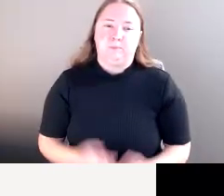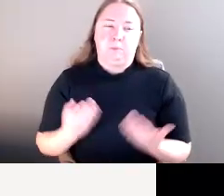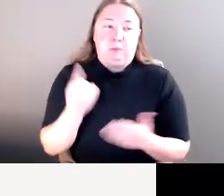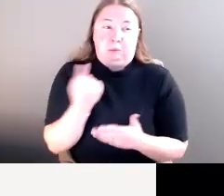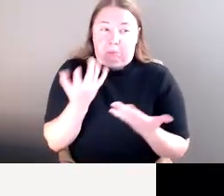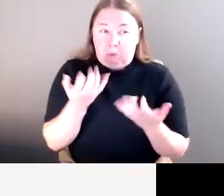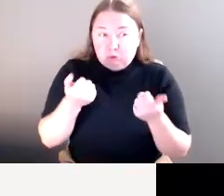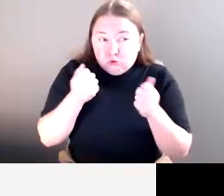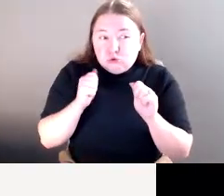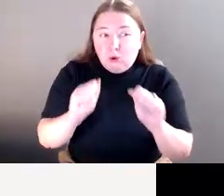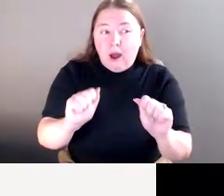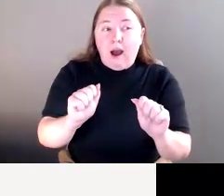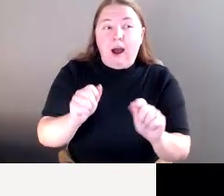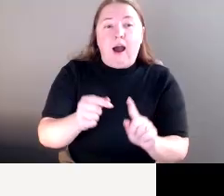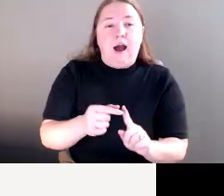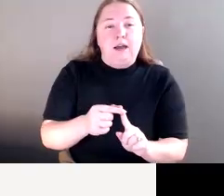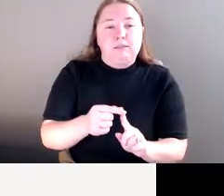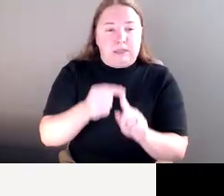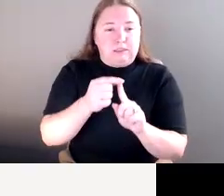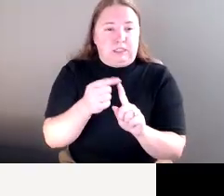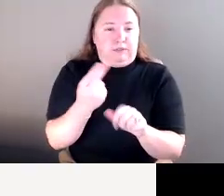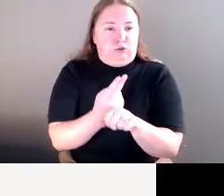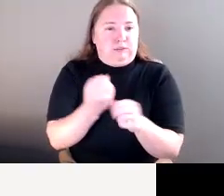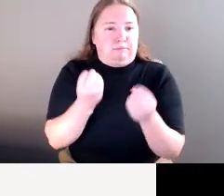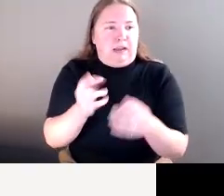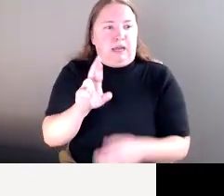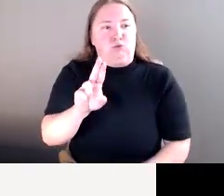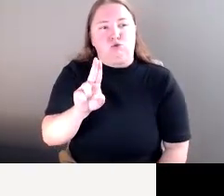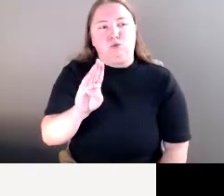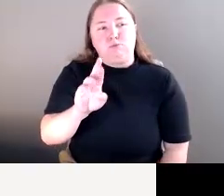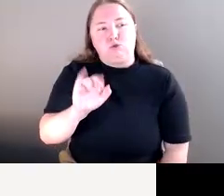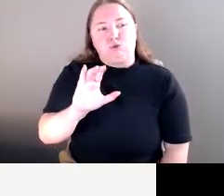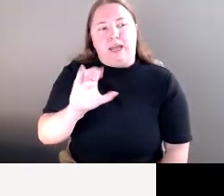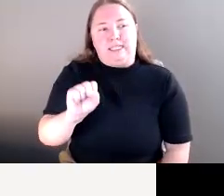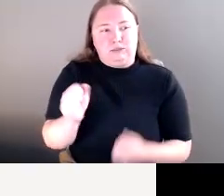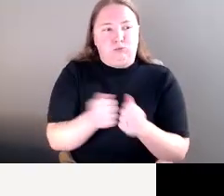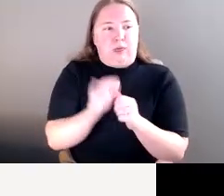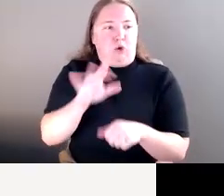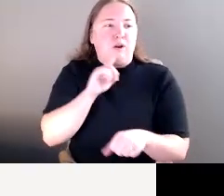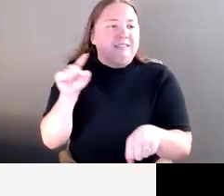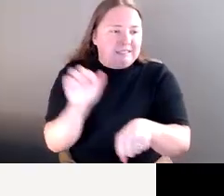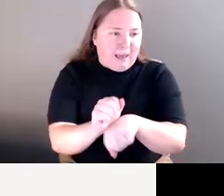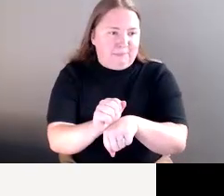especially if you're using a lot of rubrics with your assignments to turn on both of those features to see how it would look.